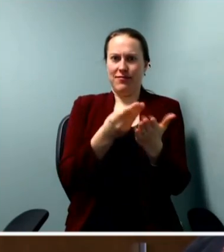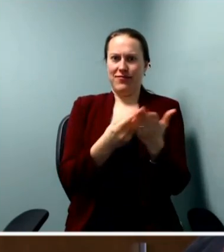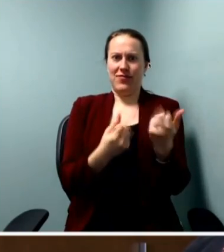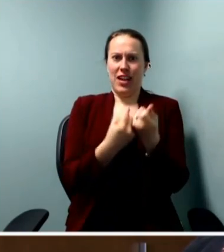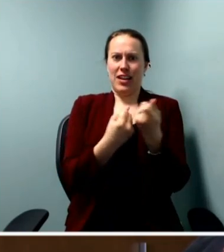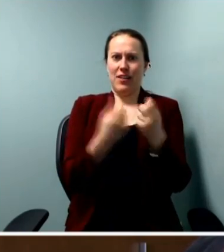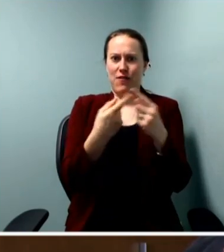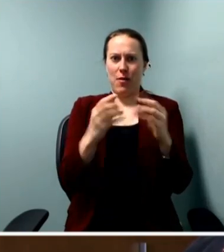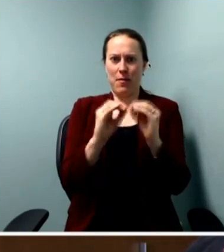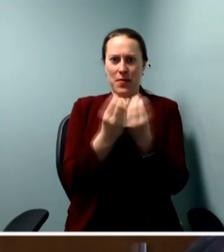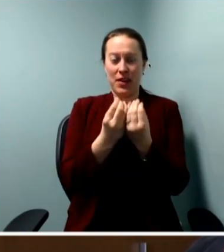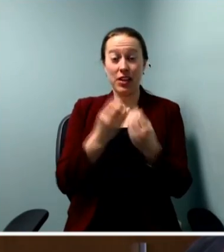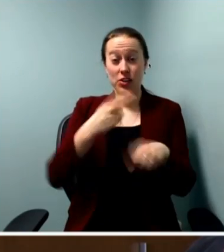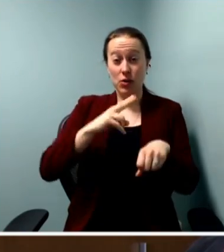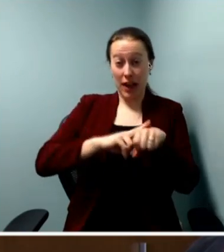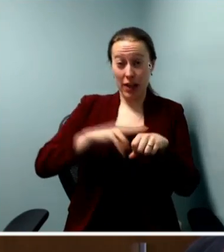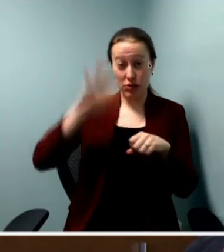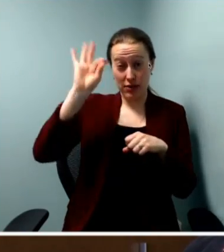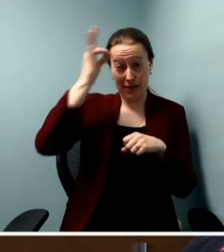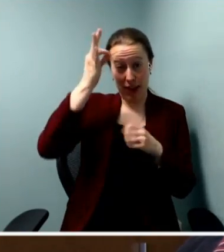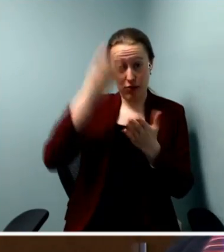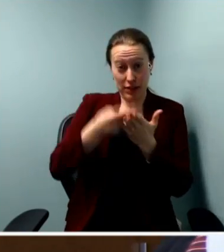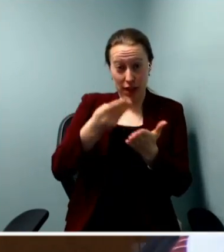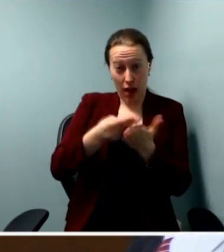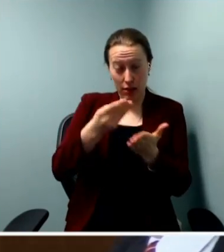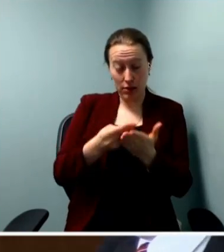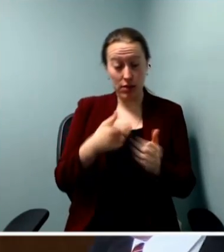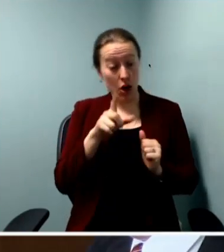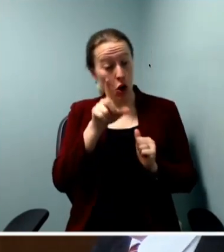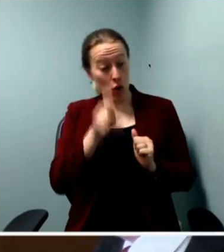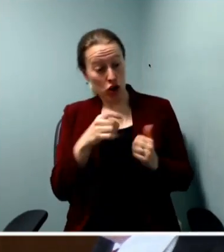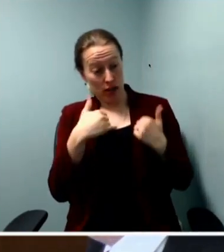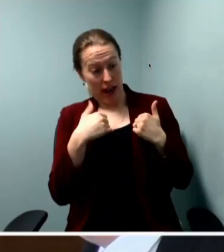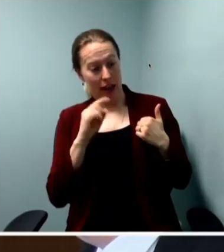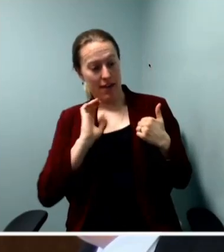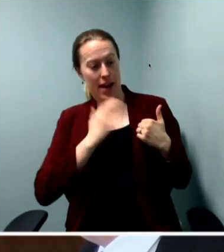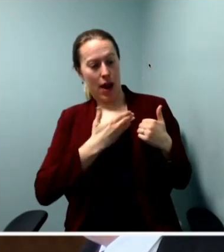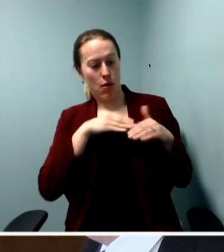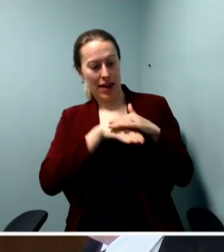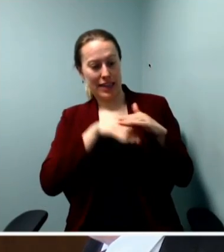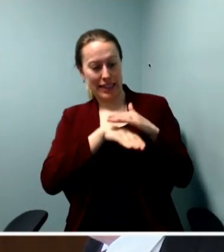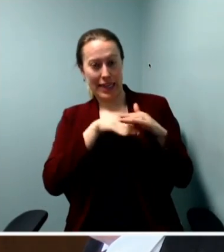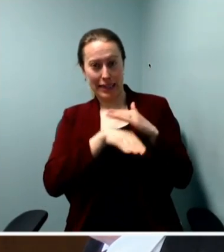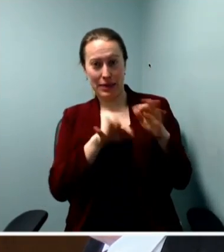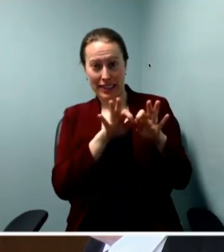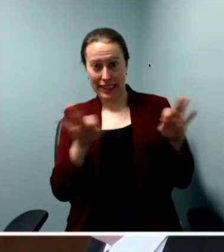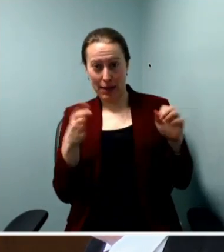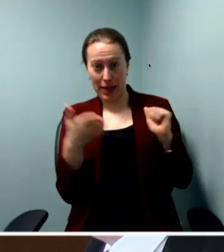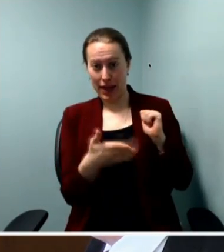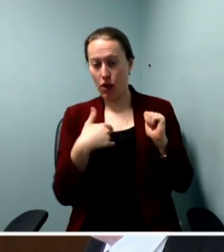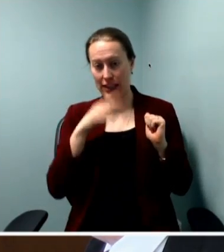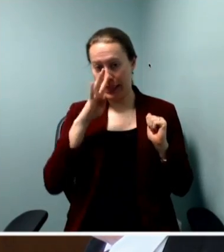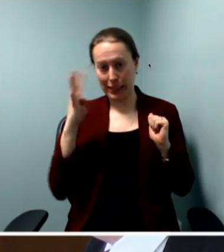and we've all supposed to have our accessibility statement there. It's completely ignored, when those grants are given in,